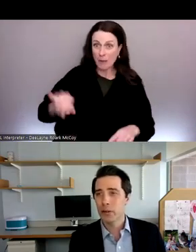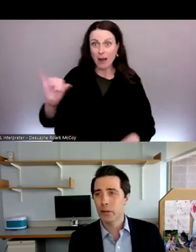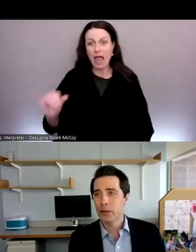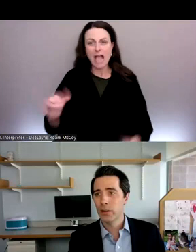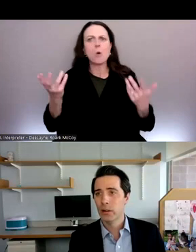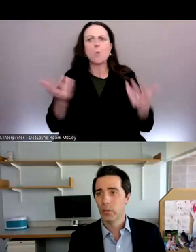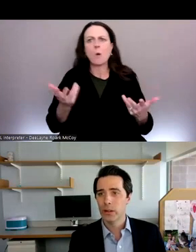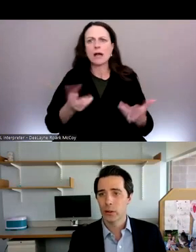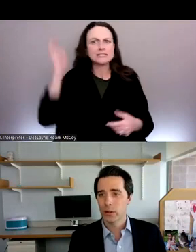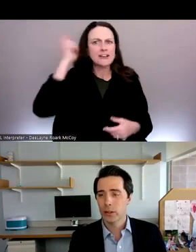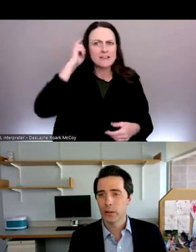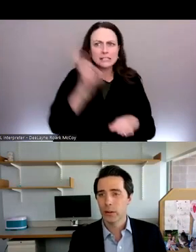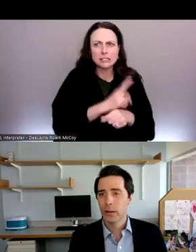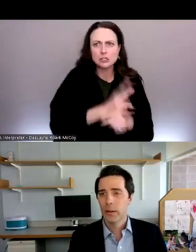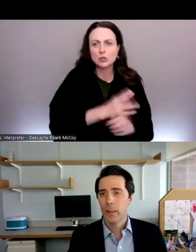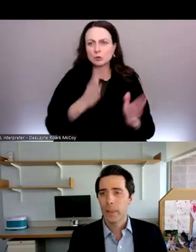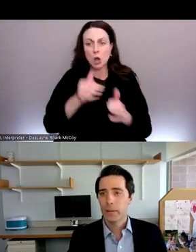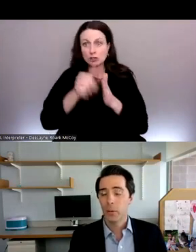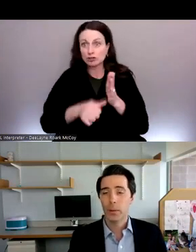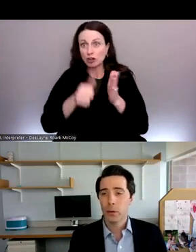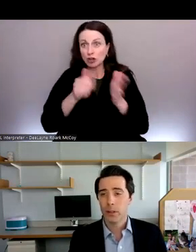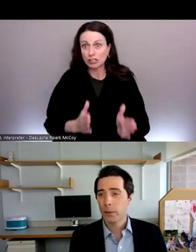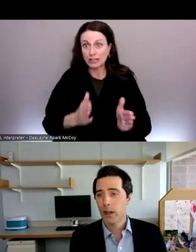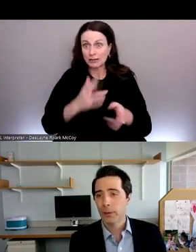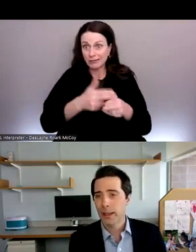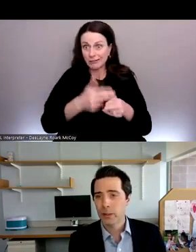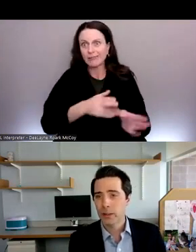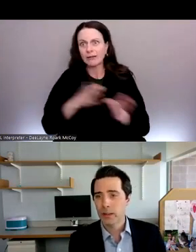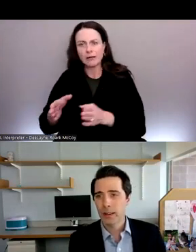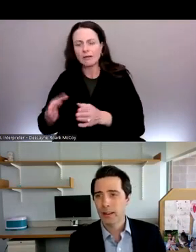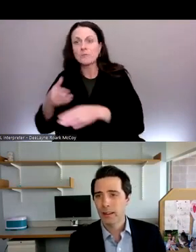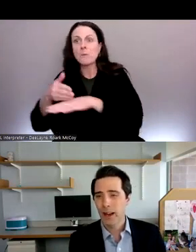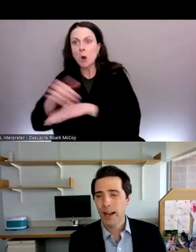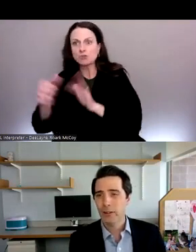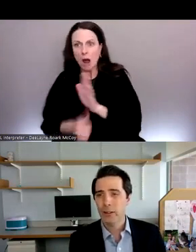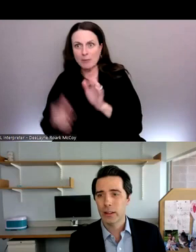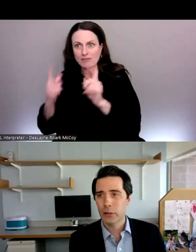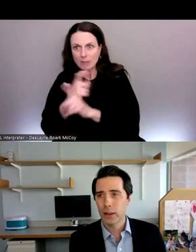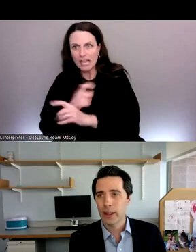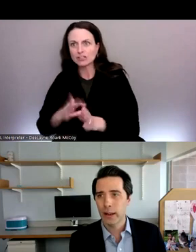used what surgeon What post-operative complications and